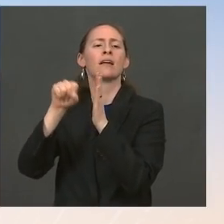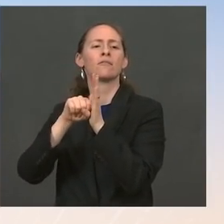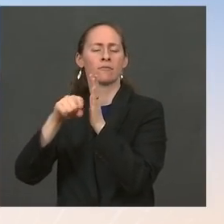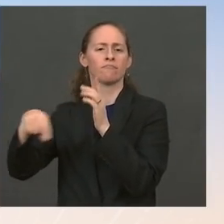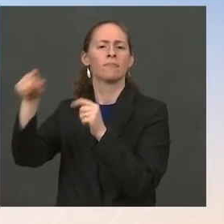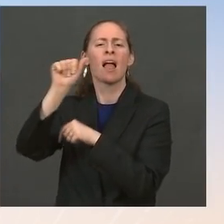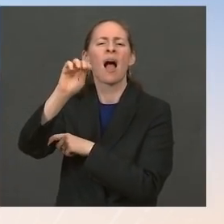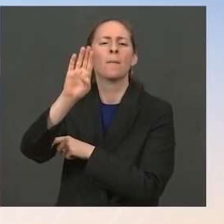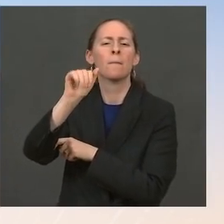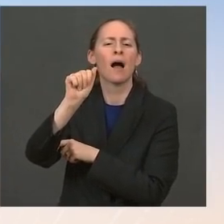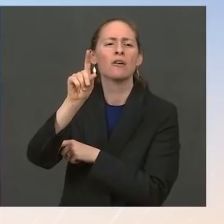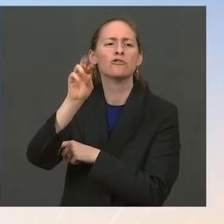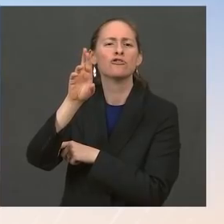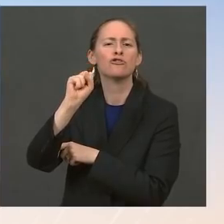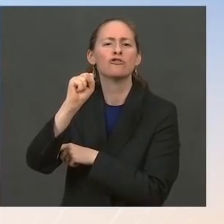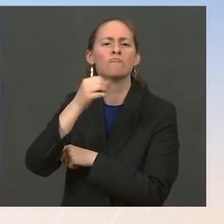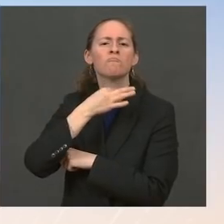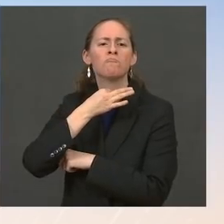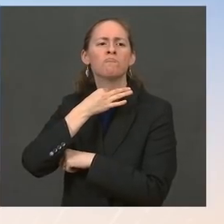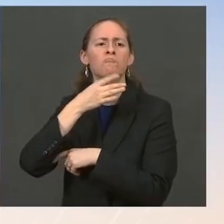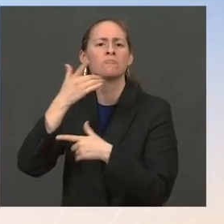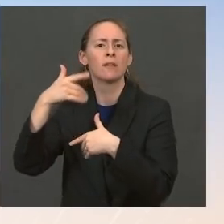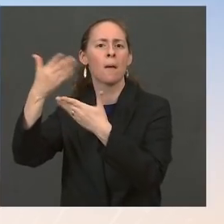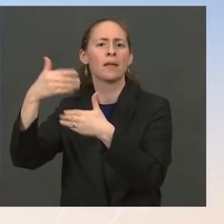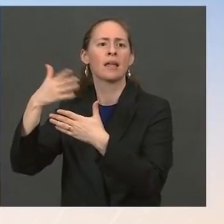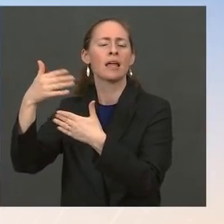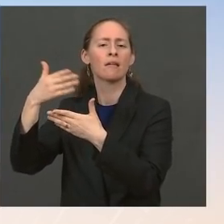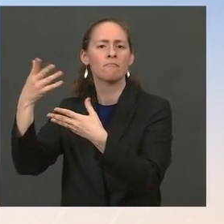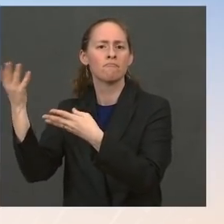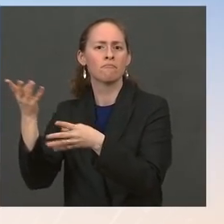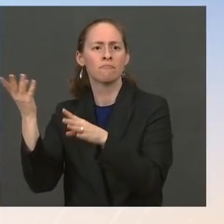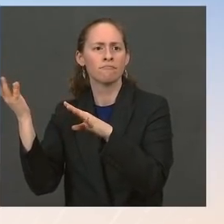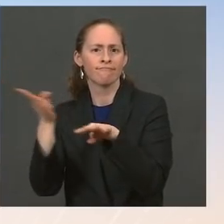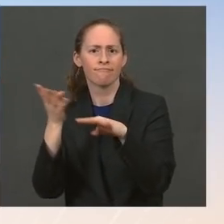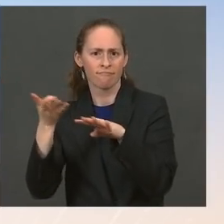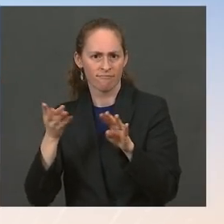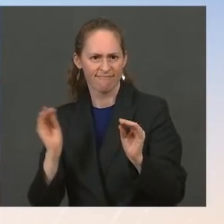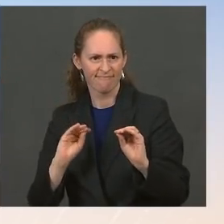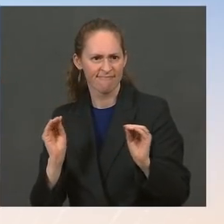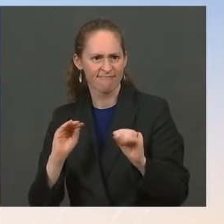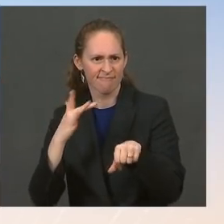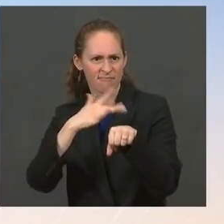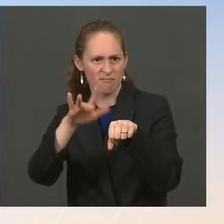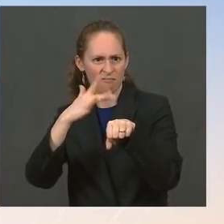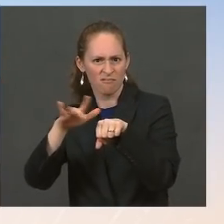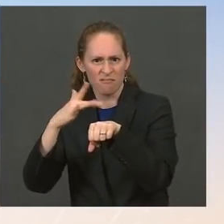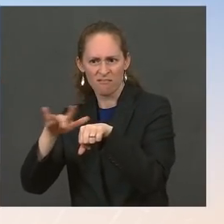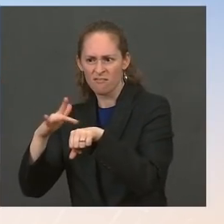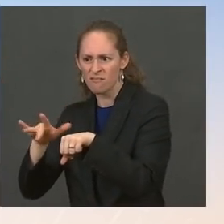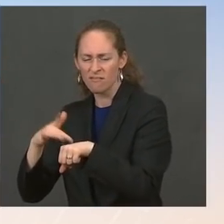quote, "unprecedented" and to expect to wait months longer even than they already had expected with a really delayed process.